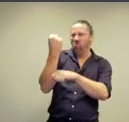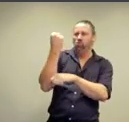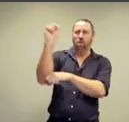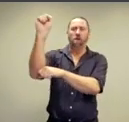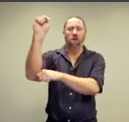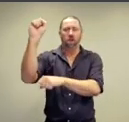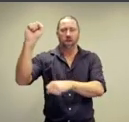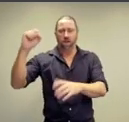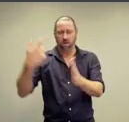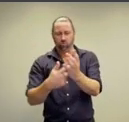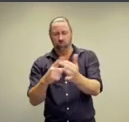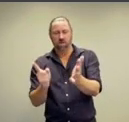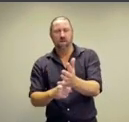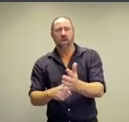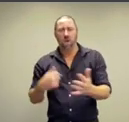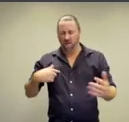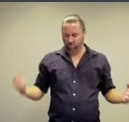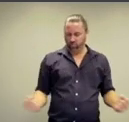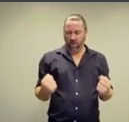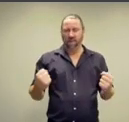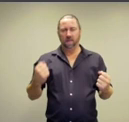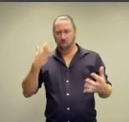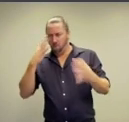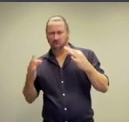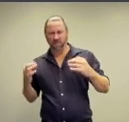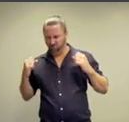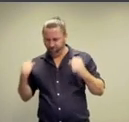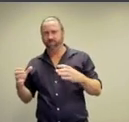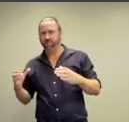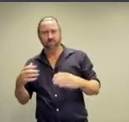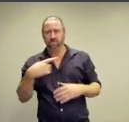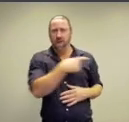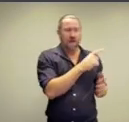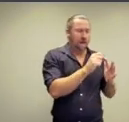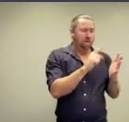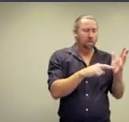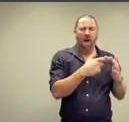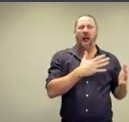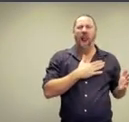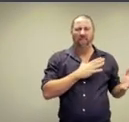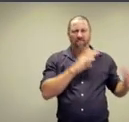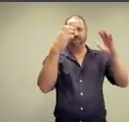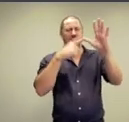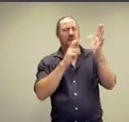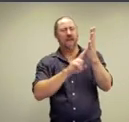to consistently convey a message of strength and political agility. On the other hand, punks stood for